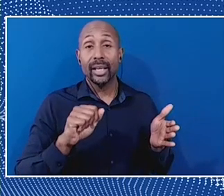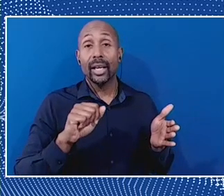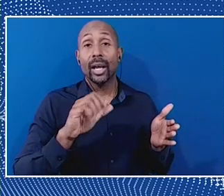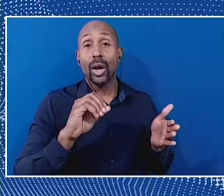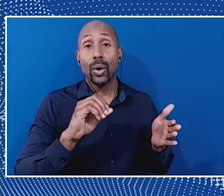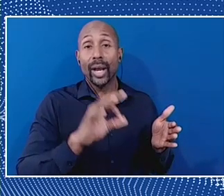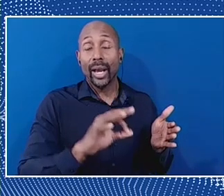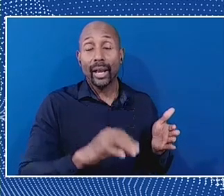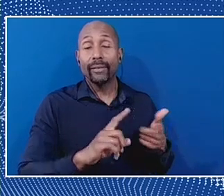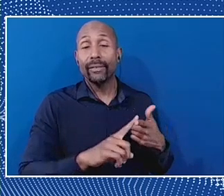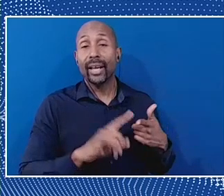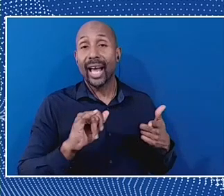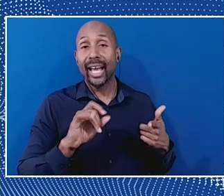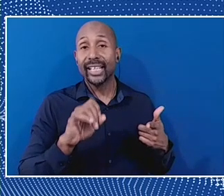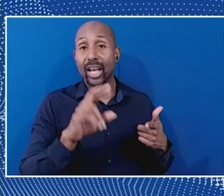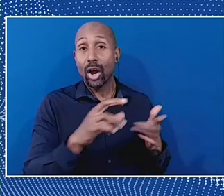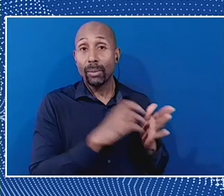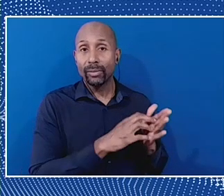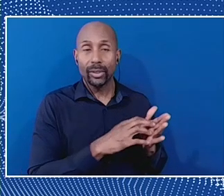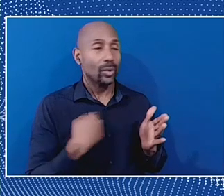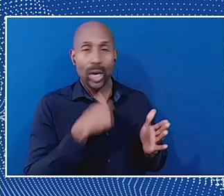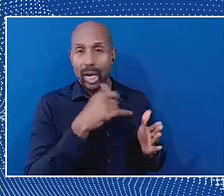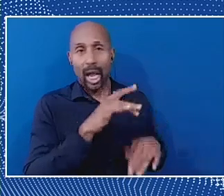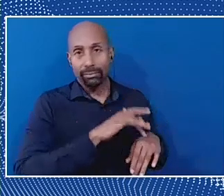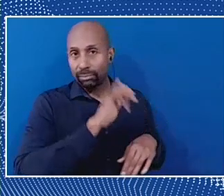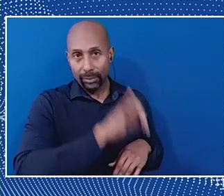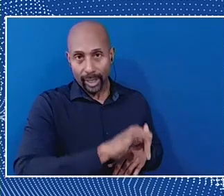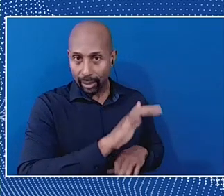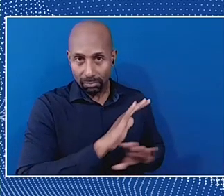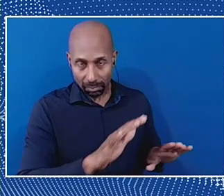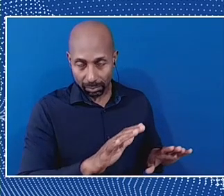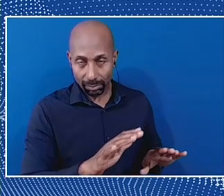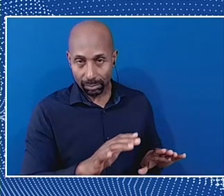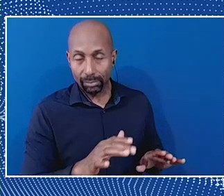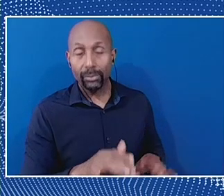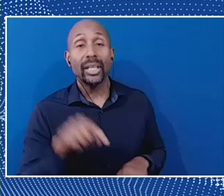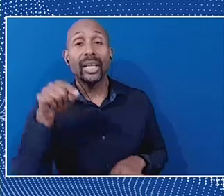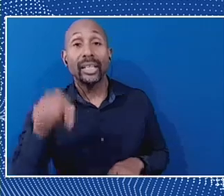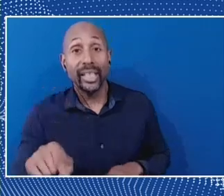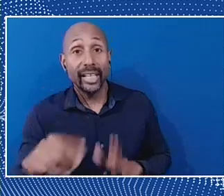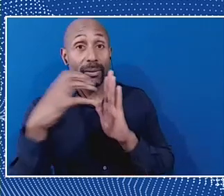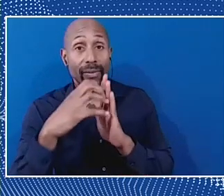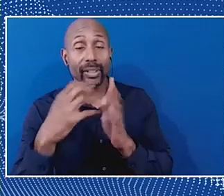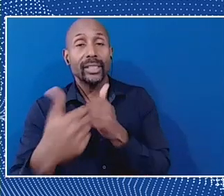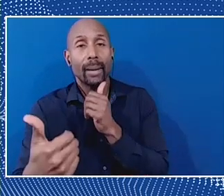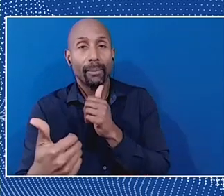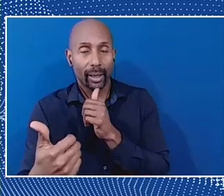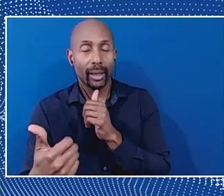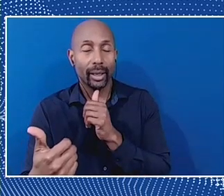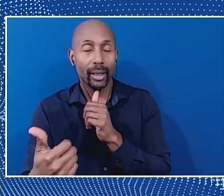case. This is separate from- separate in the sense that this is a new regulatory-